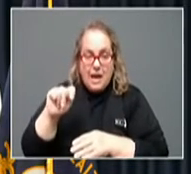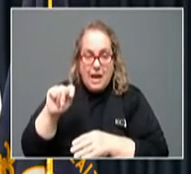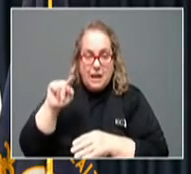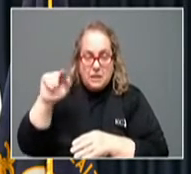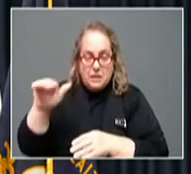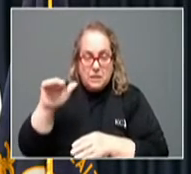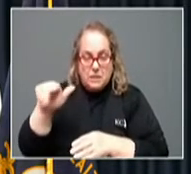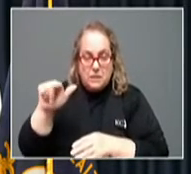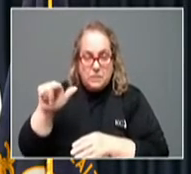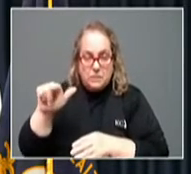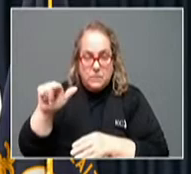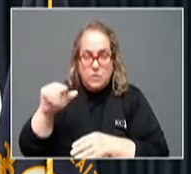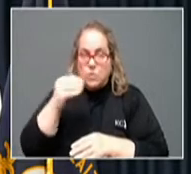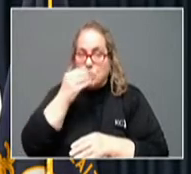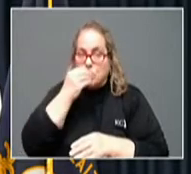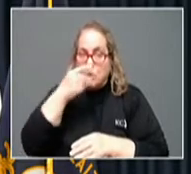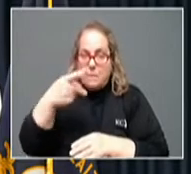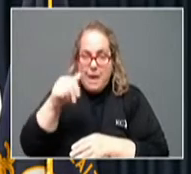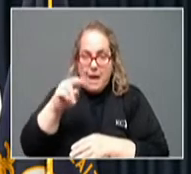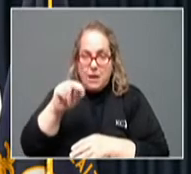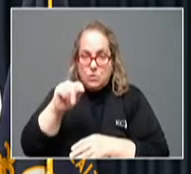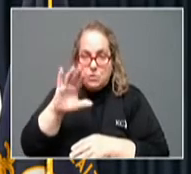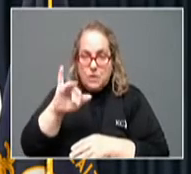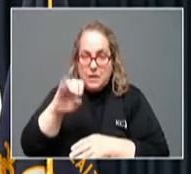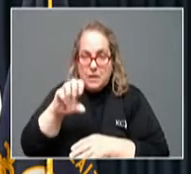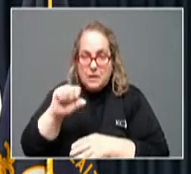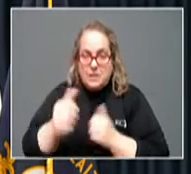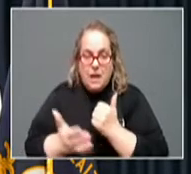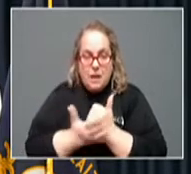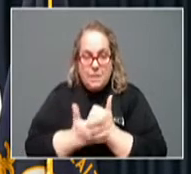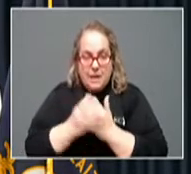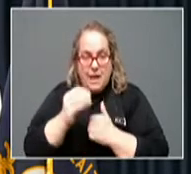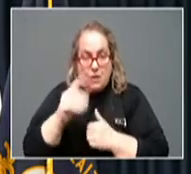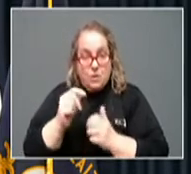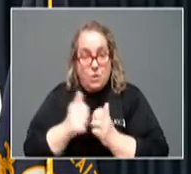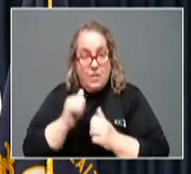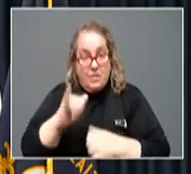food pantries helping out with that. I'm gonna turn it over to dr stack to